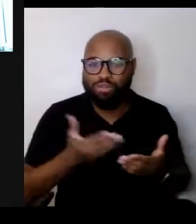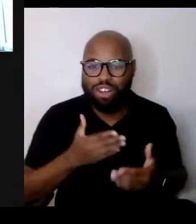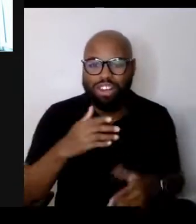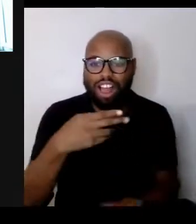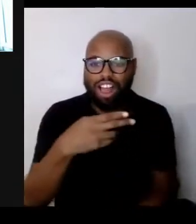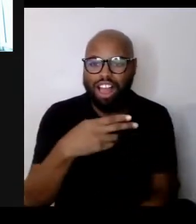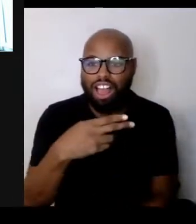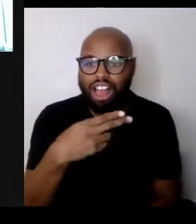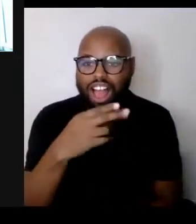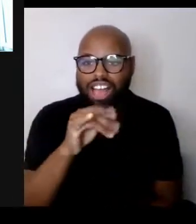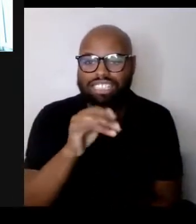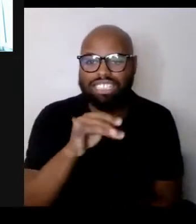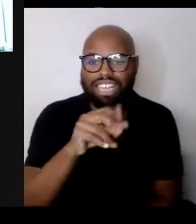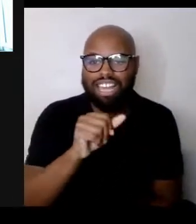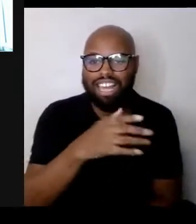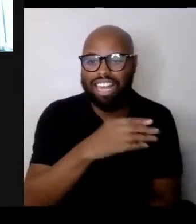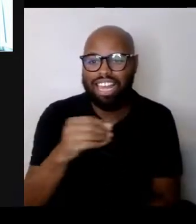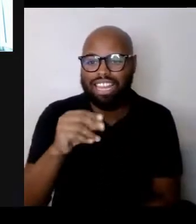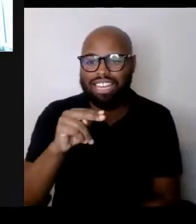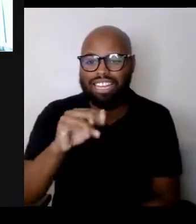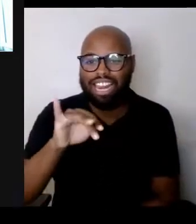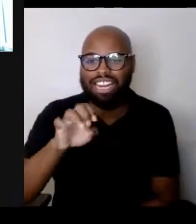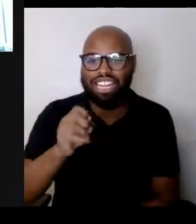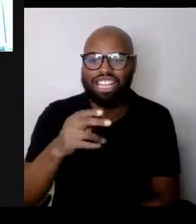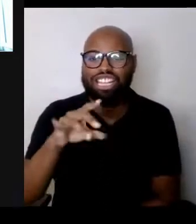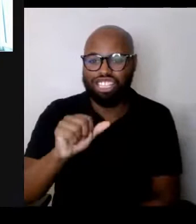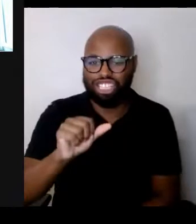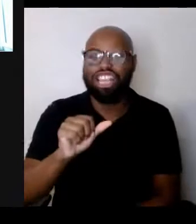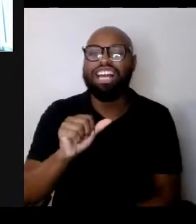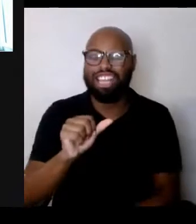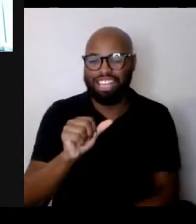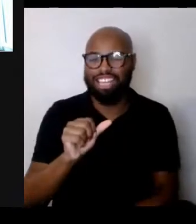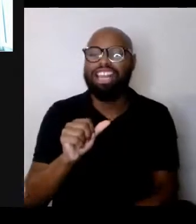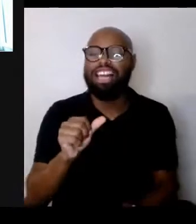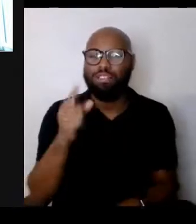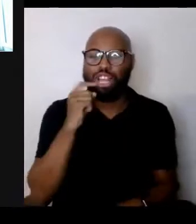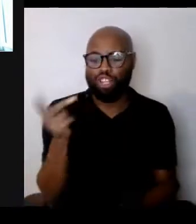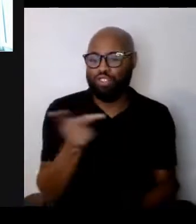because you both have done work to hold government